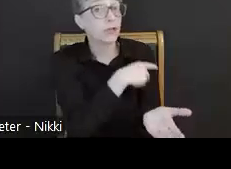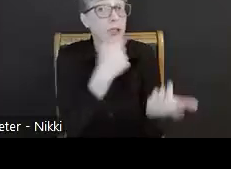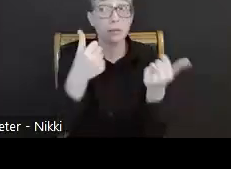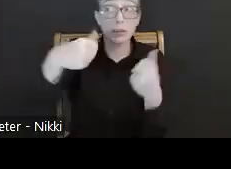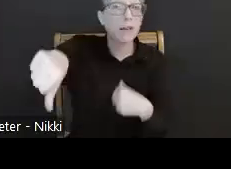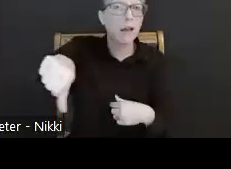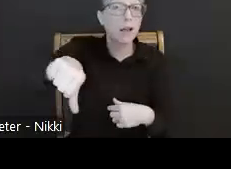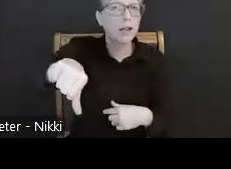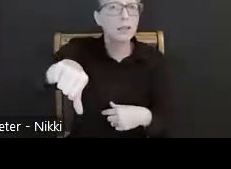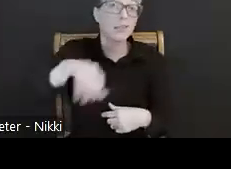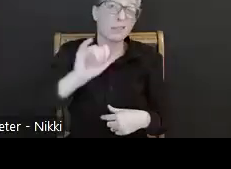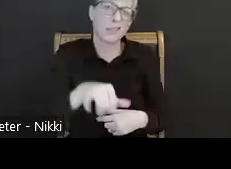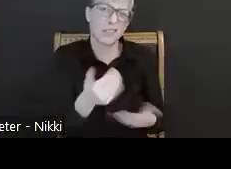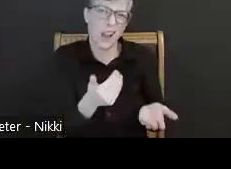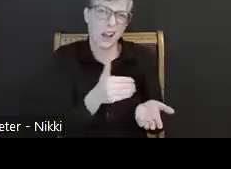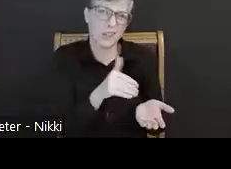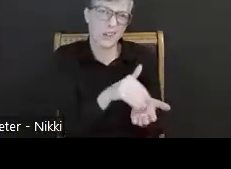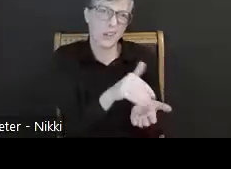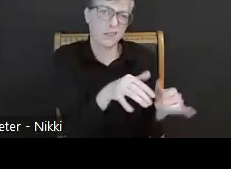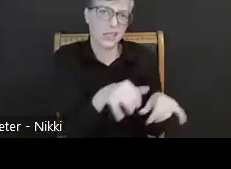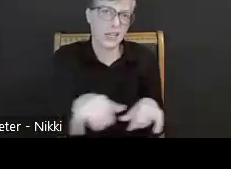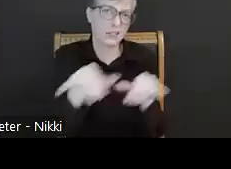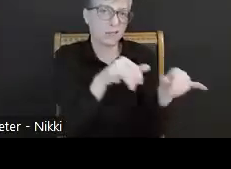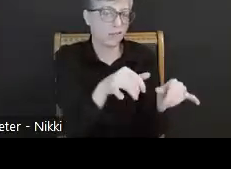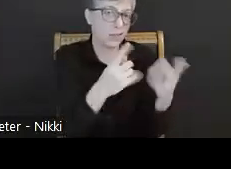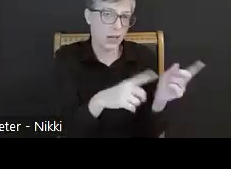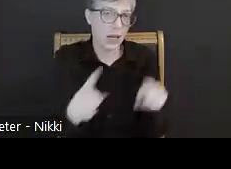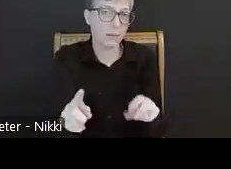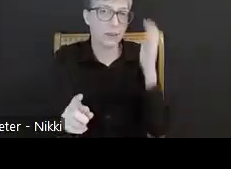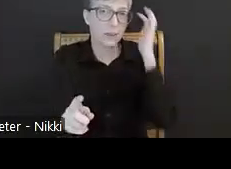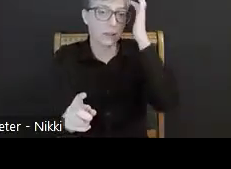goal again is to increase the education so whether they might need that service in the future they're